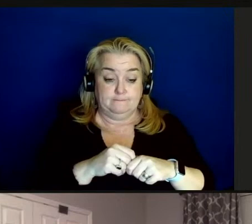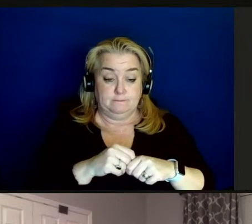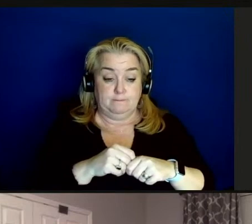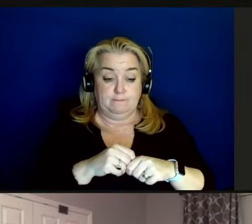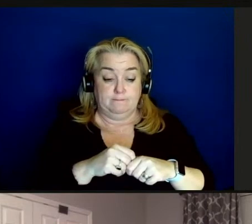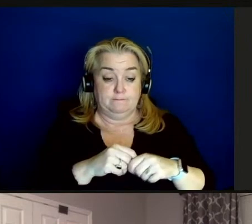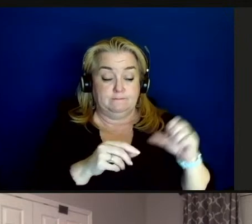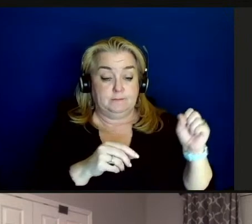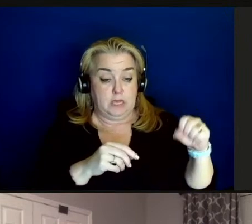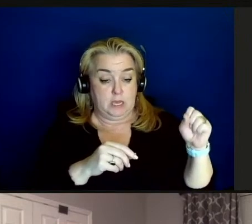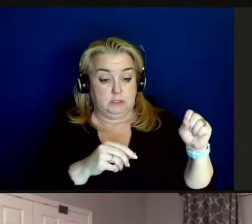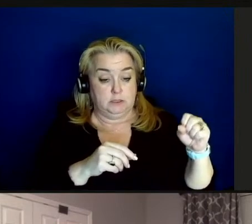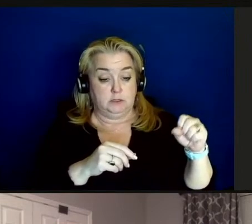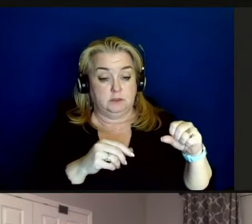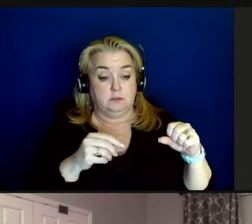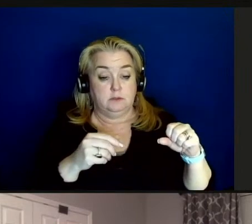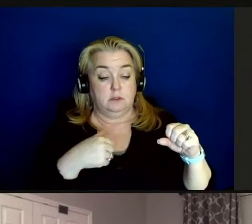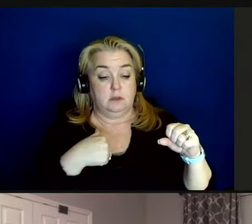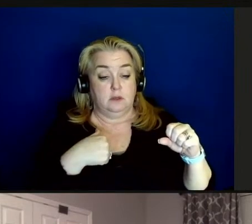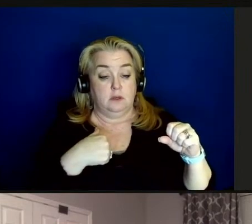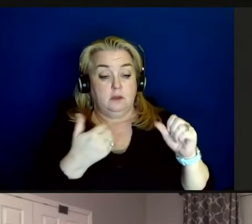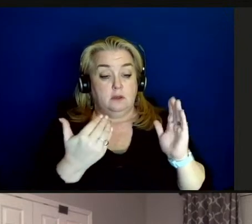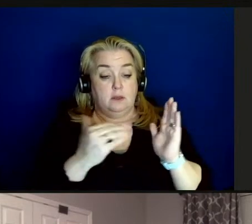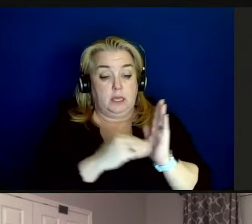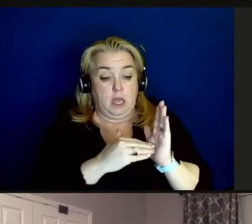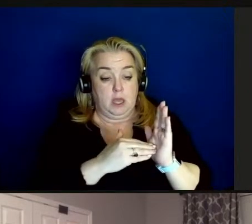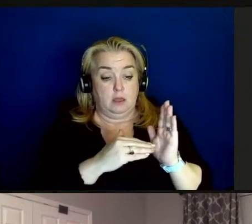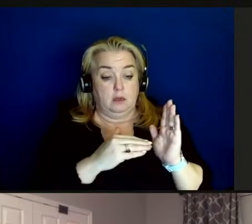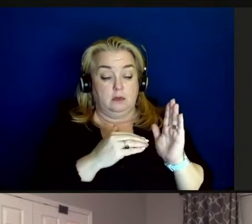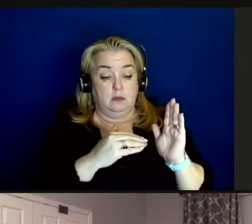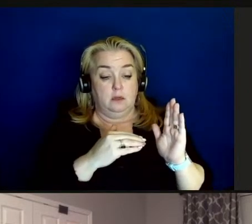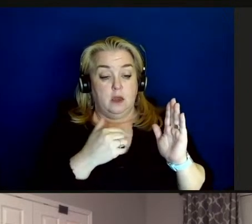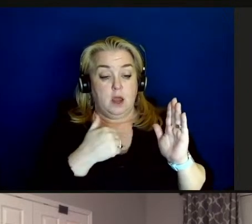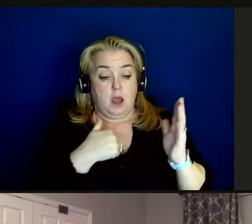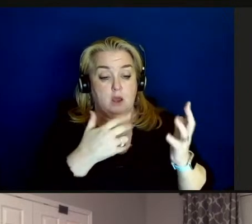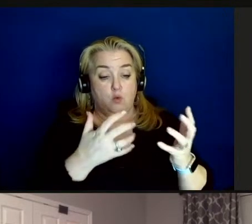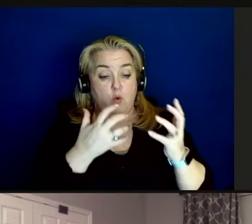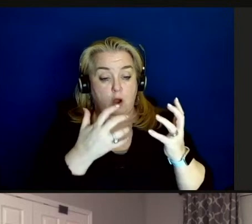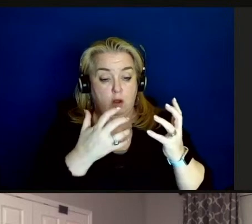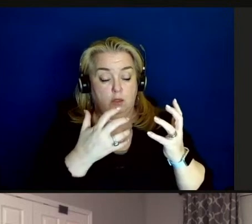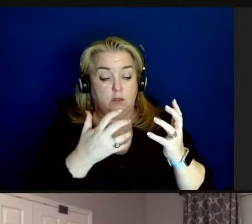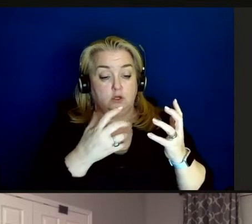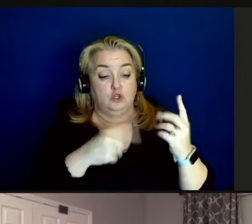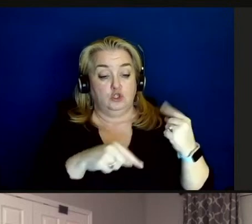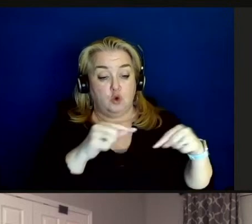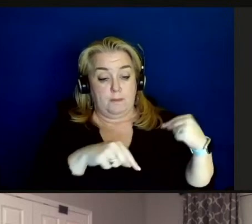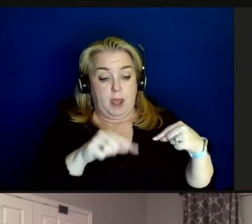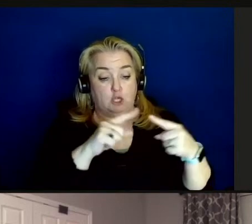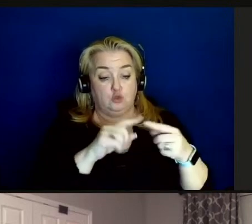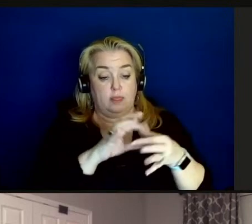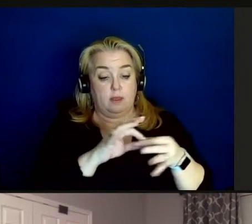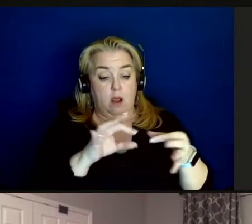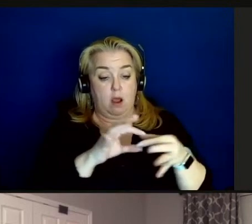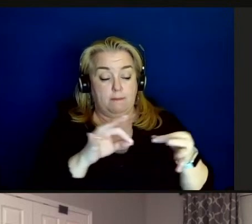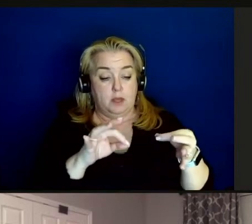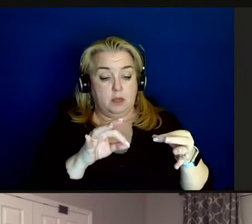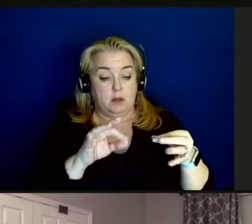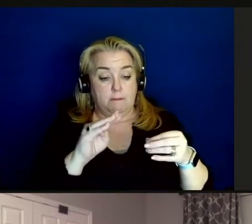THANK YOU QUESTIONS. YES.